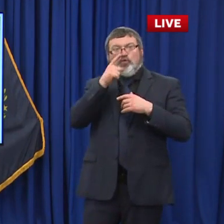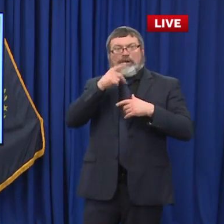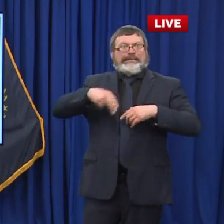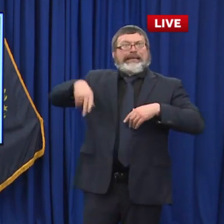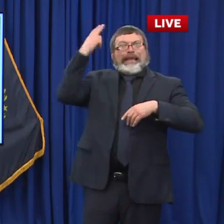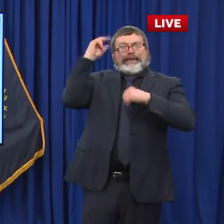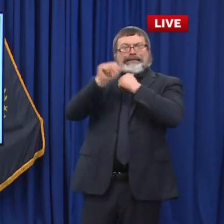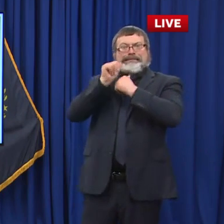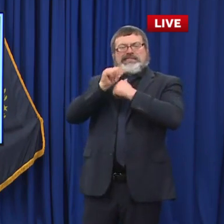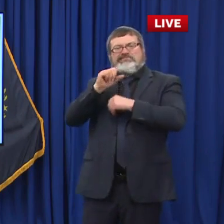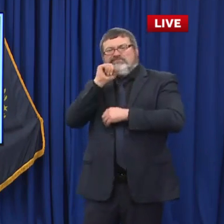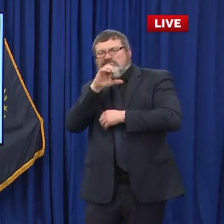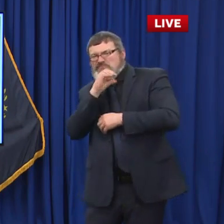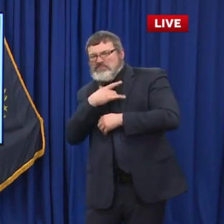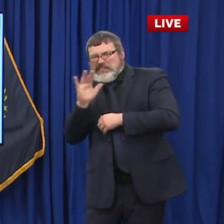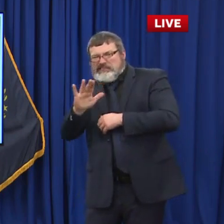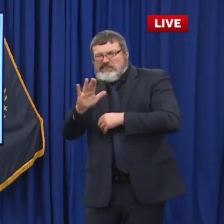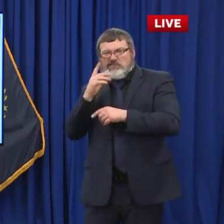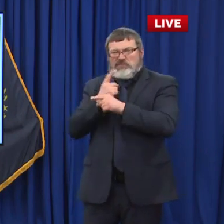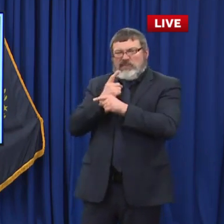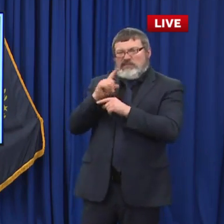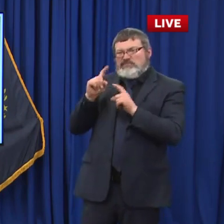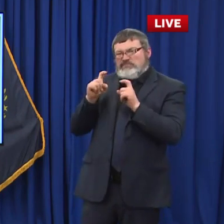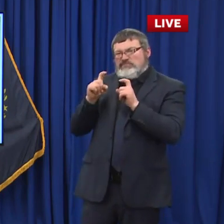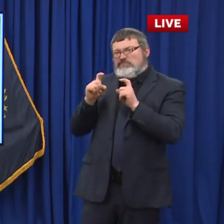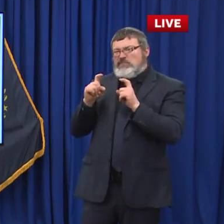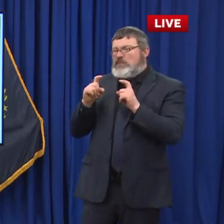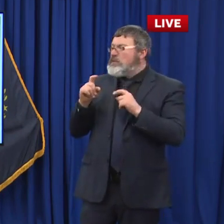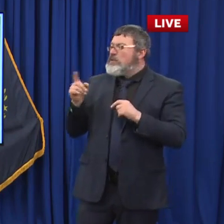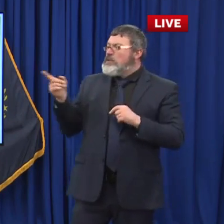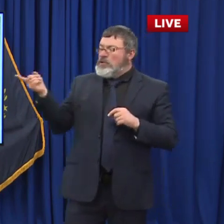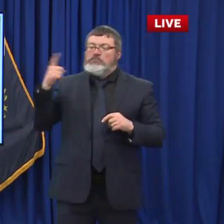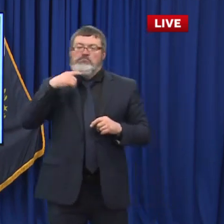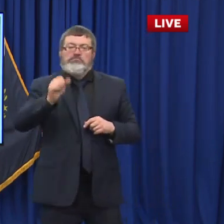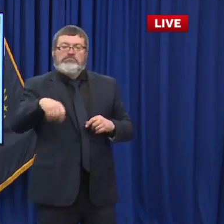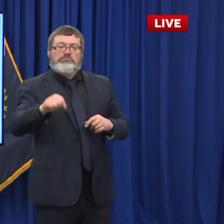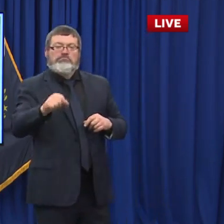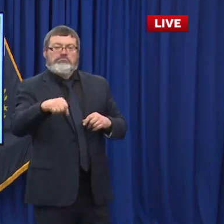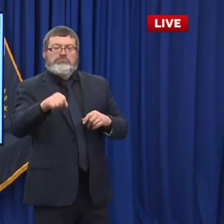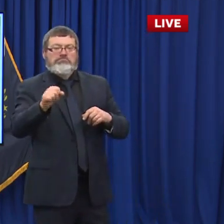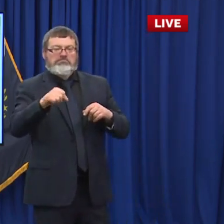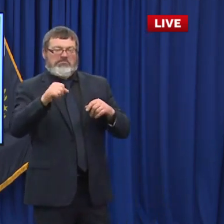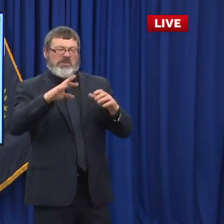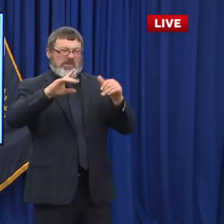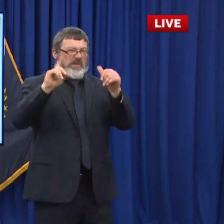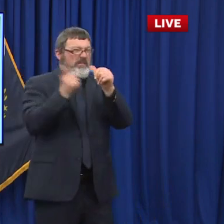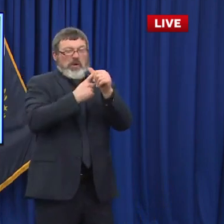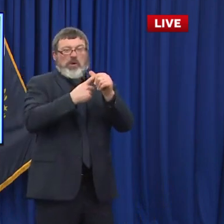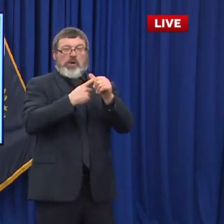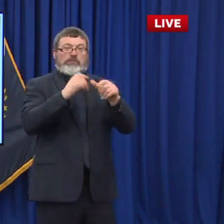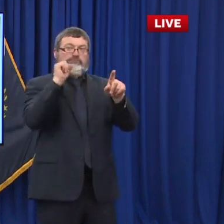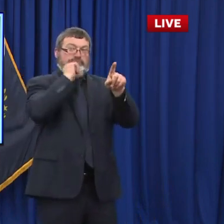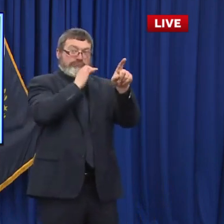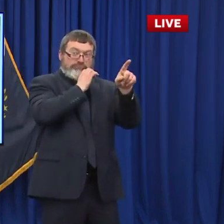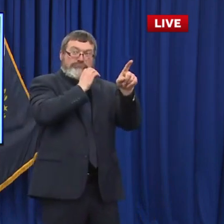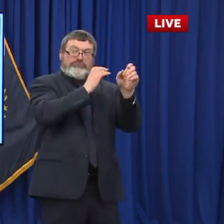IS THERE A PLAN TO TRY TO REDUCE SPREAD? WE ARE SEEING THE NUMBERS POP UP IN THAT AGE GROUP.